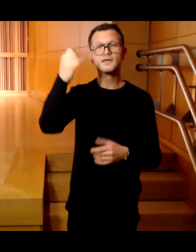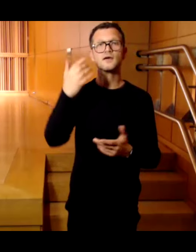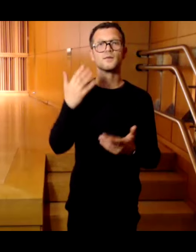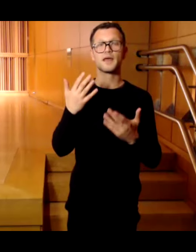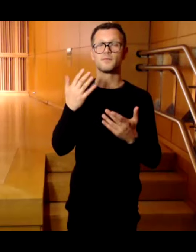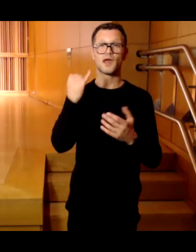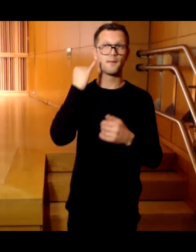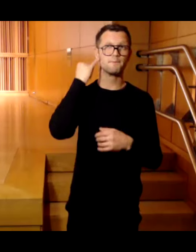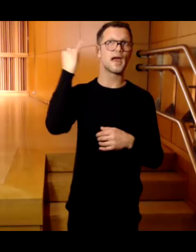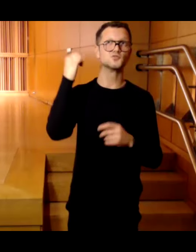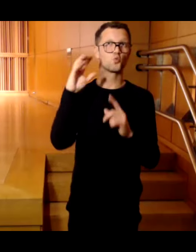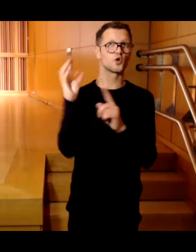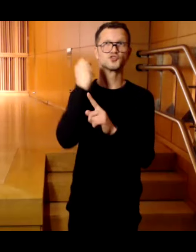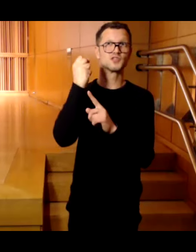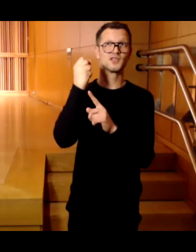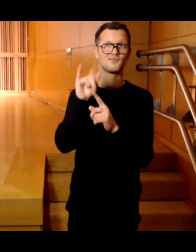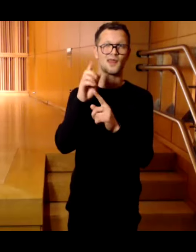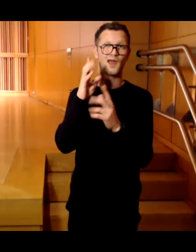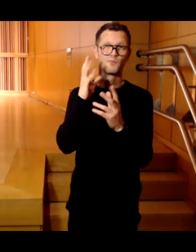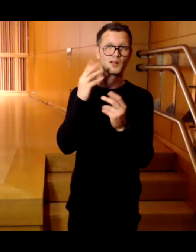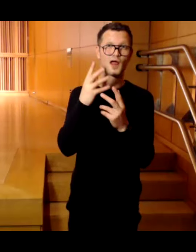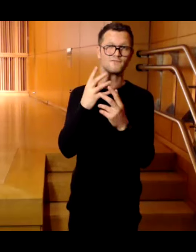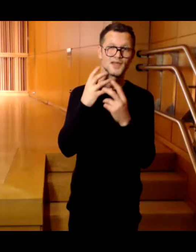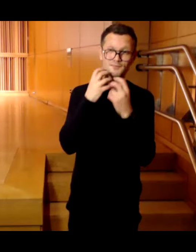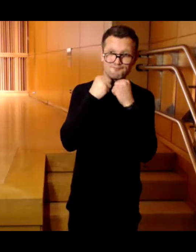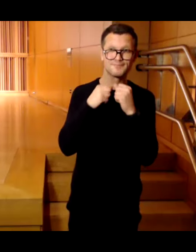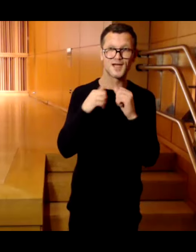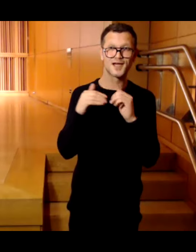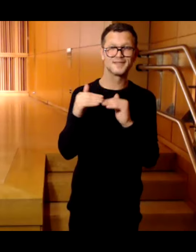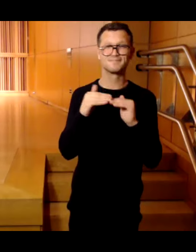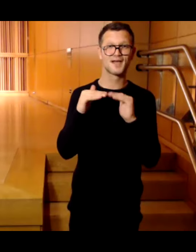The beloved community is all too often derided, especially by so-called progressives.